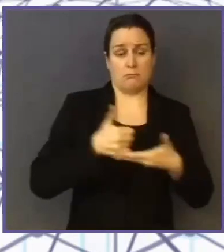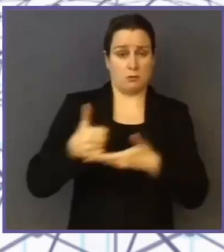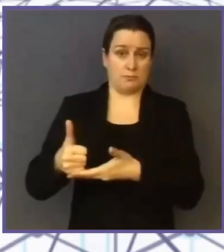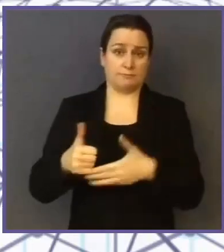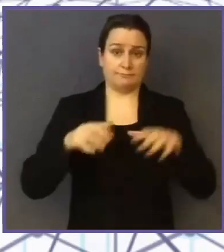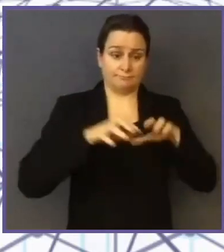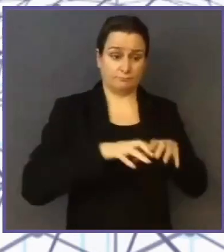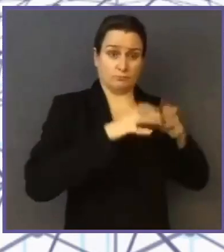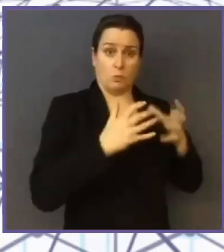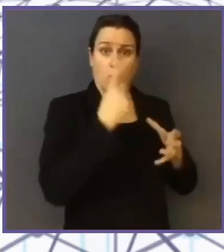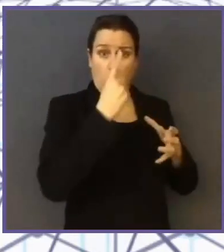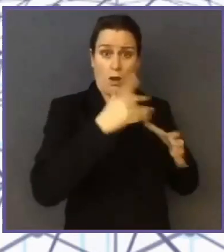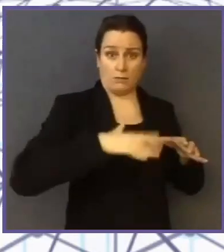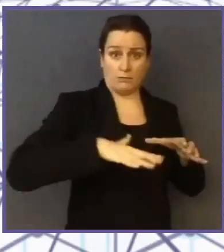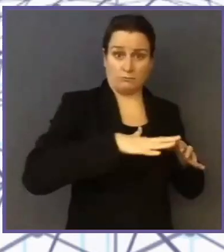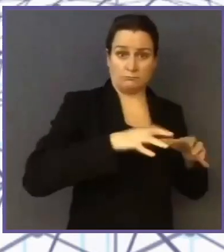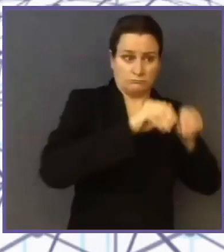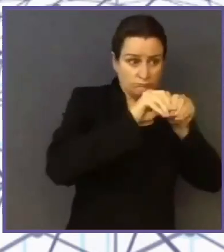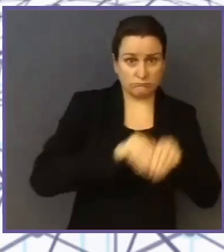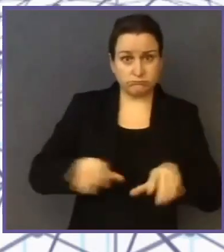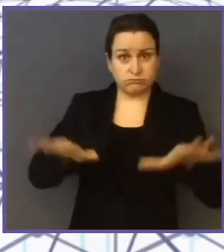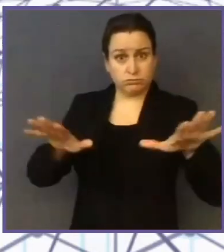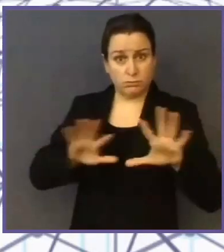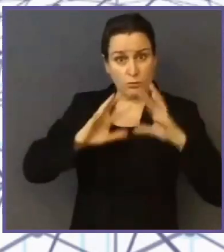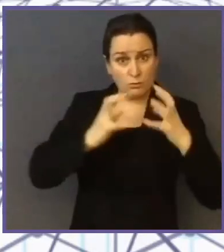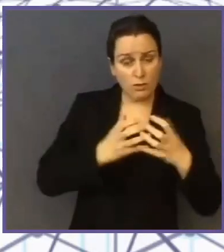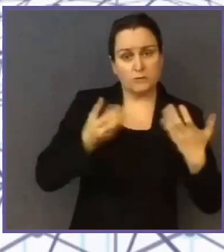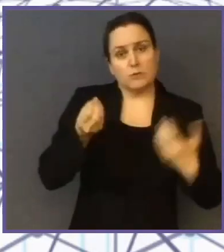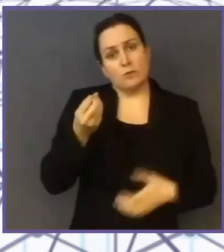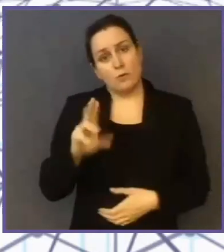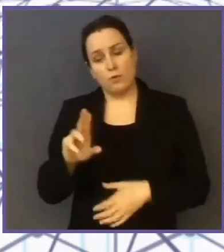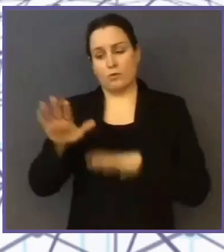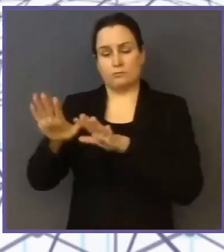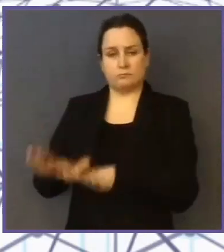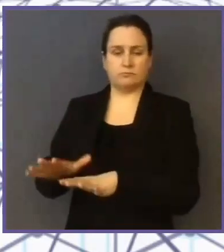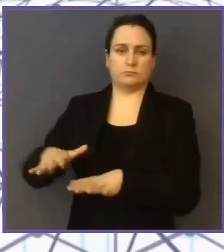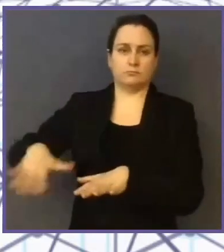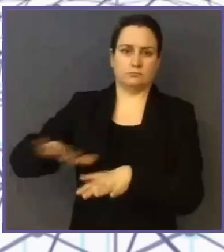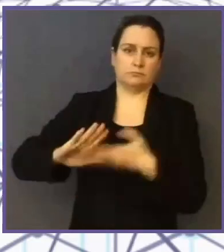So with this project, we're looking to bring together local and global expertise, working